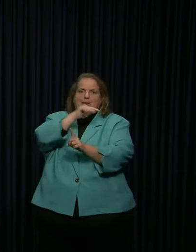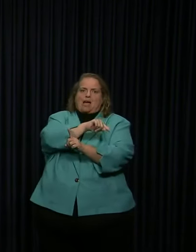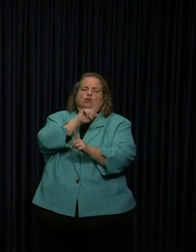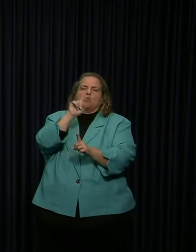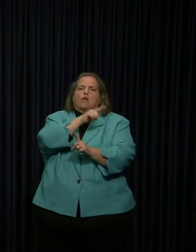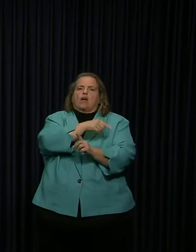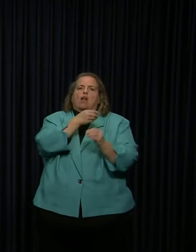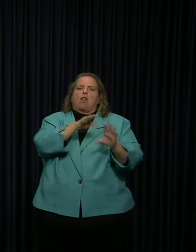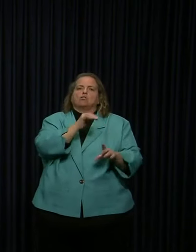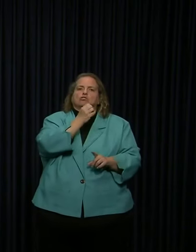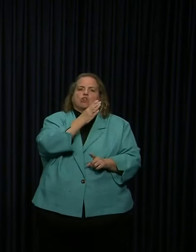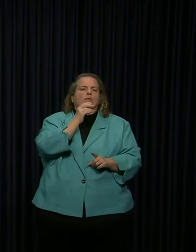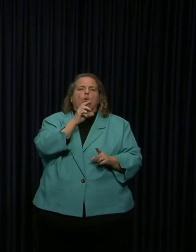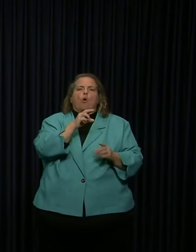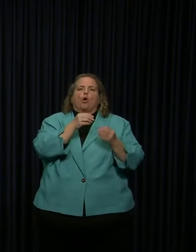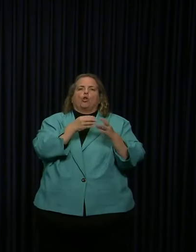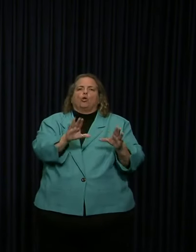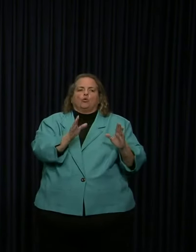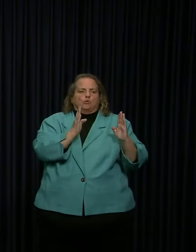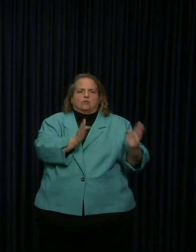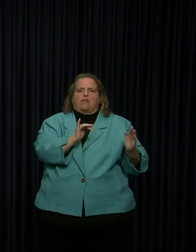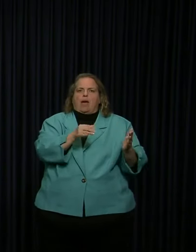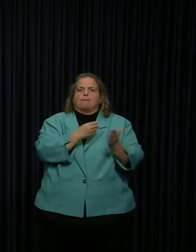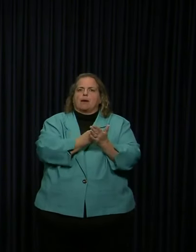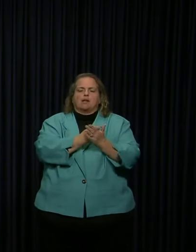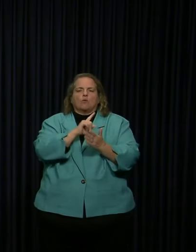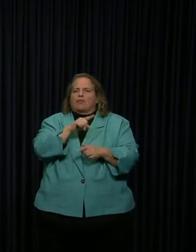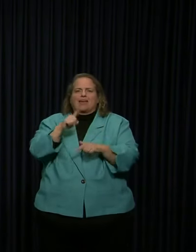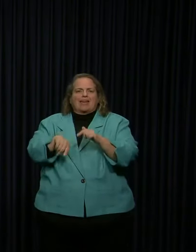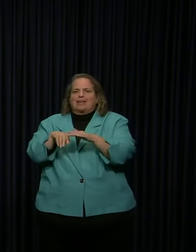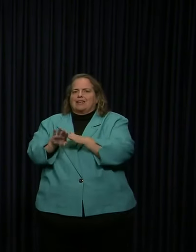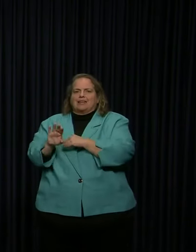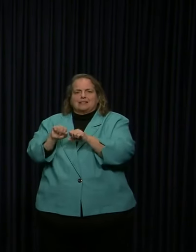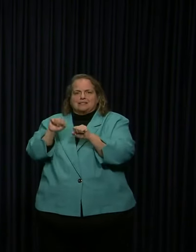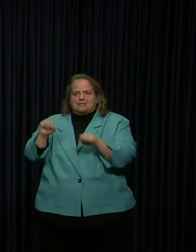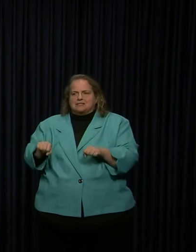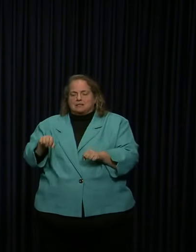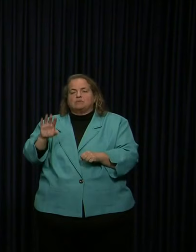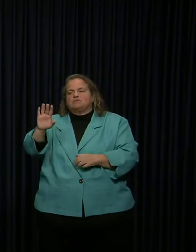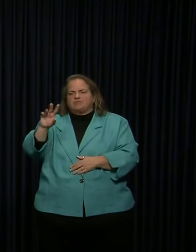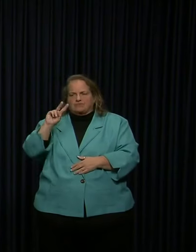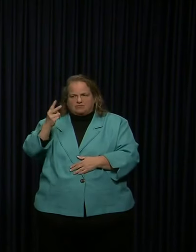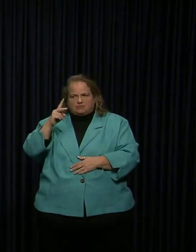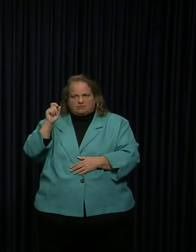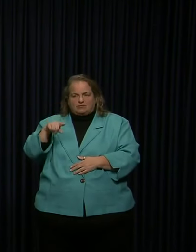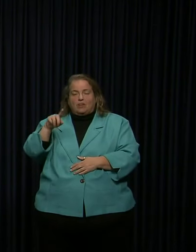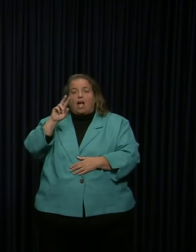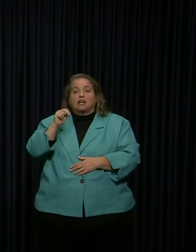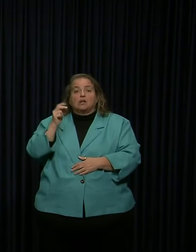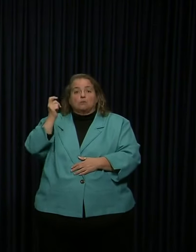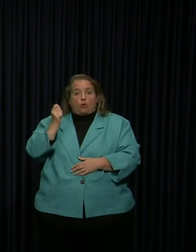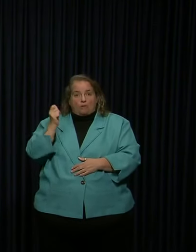ALWAYS BEEN. SO YOU PUT IN YOUR INFORMATION, AND IF YOU DIDN'T FALL IN ONE OF THOSE CATEGORIES, IT SPIT OUT A